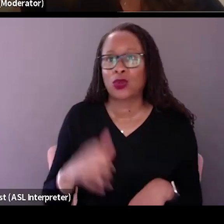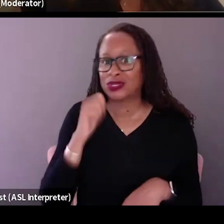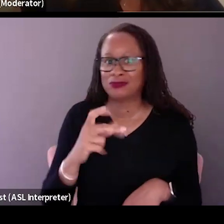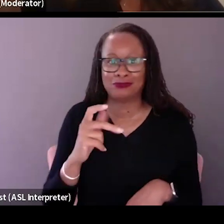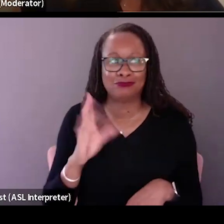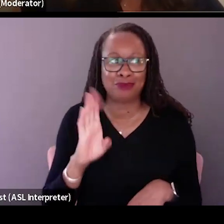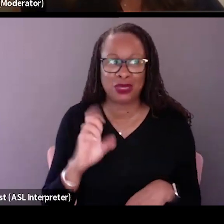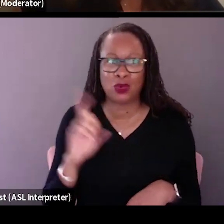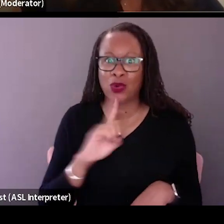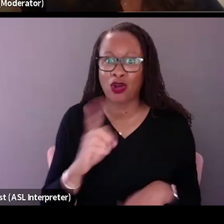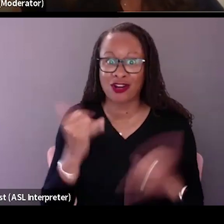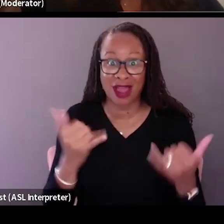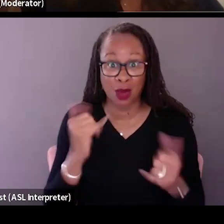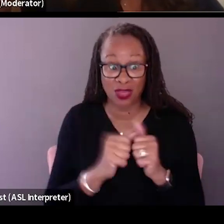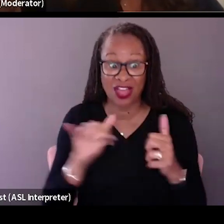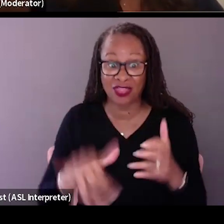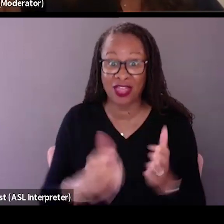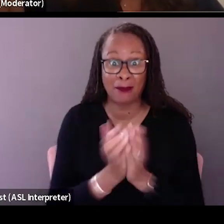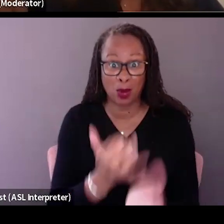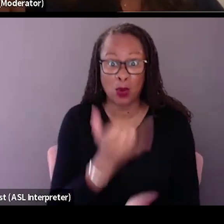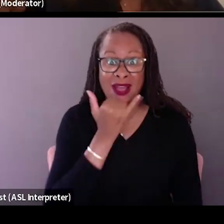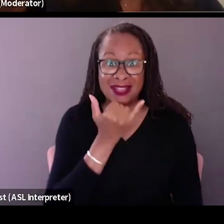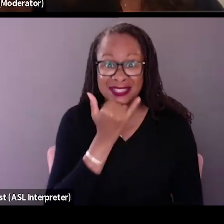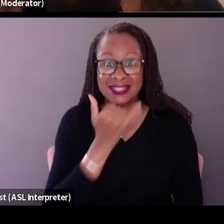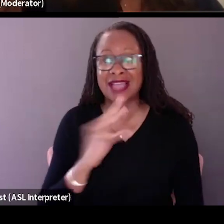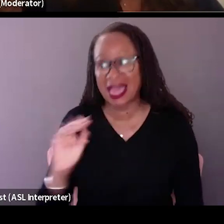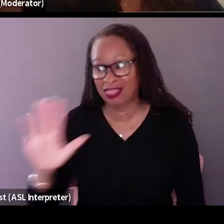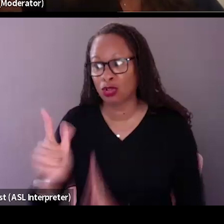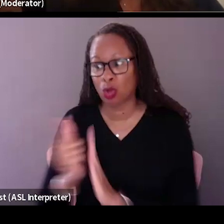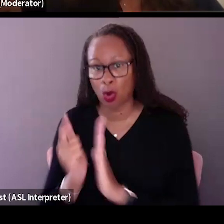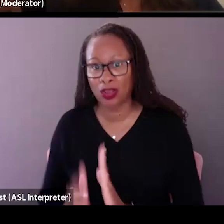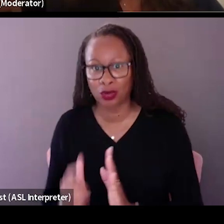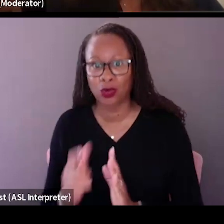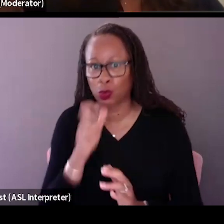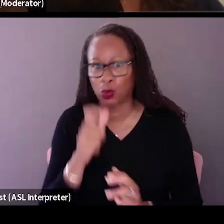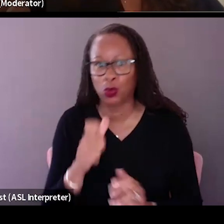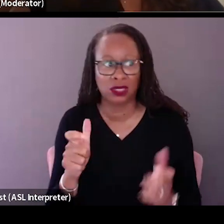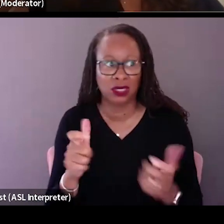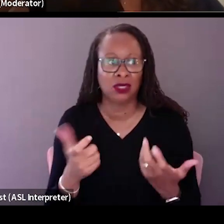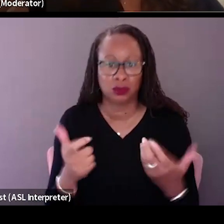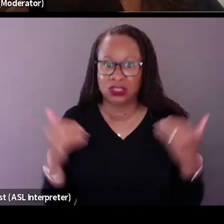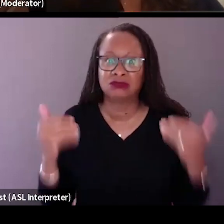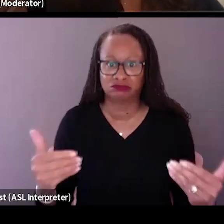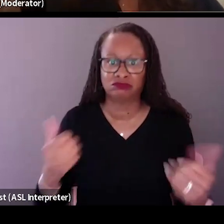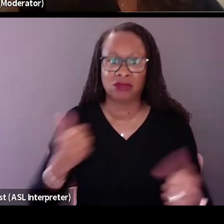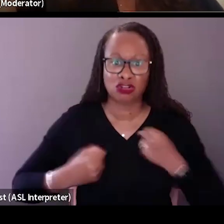Can you talk about your process of sort of realizing that that was the right entry point?